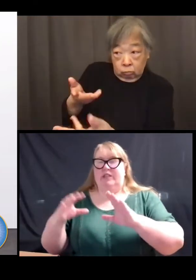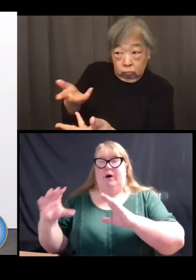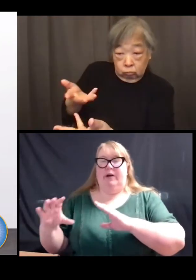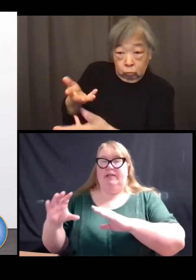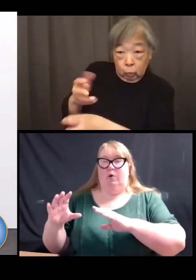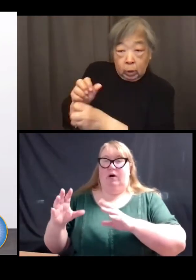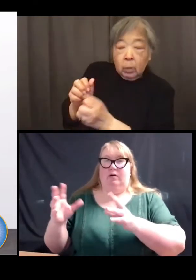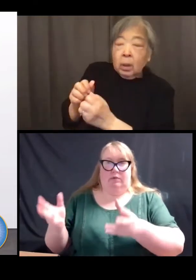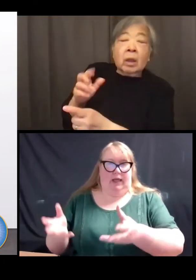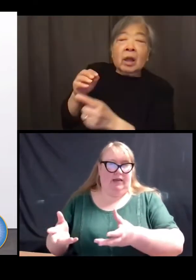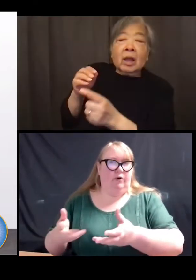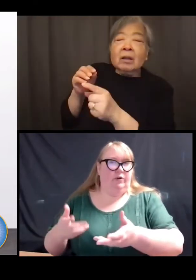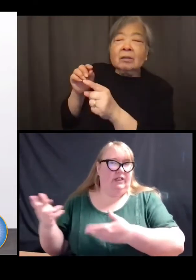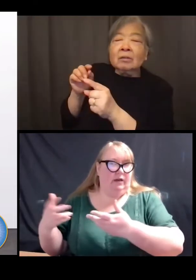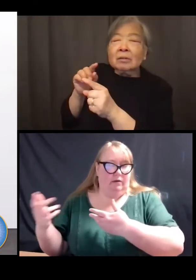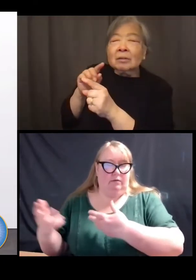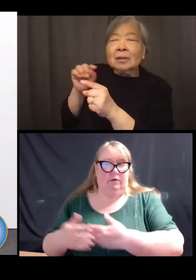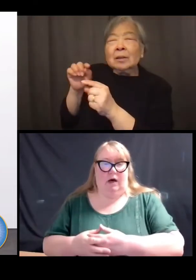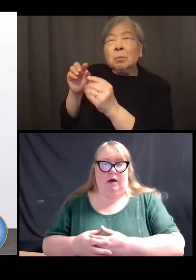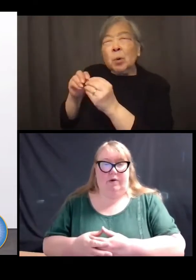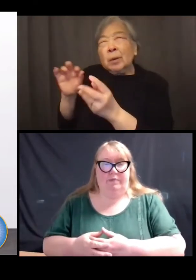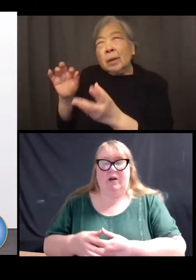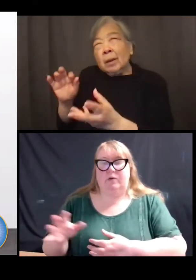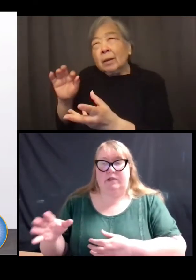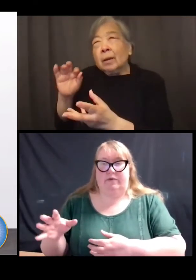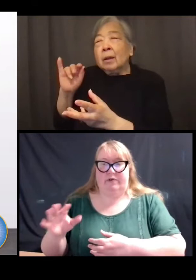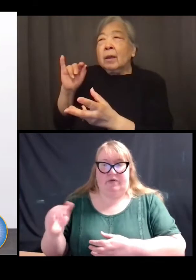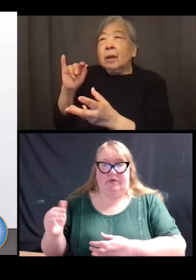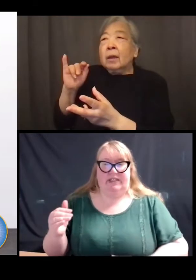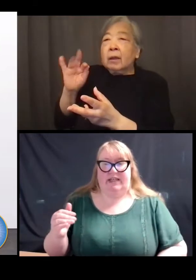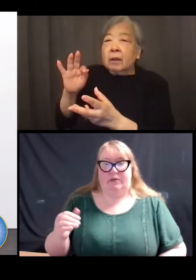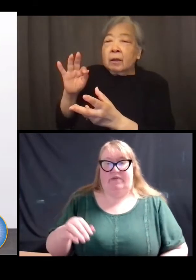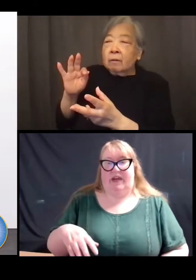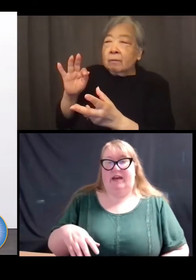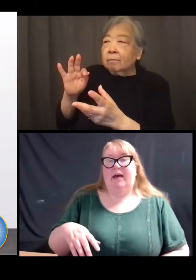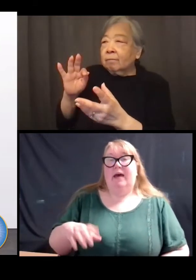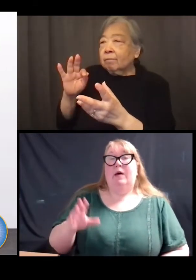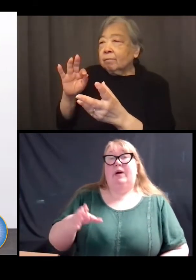part is more like if you are dealing with medical services, that sort of thing, but